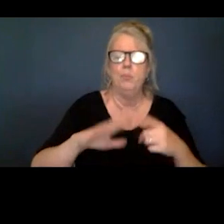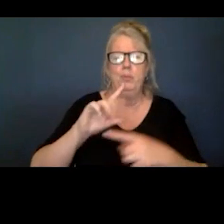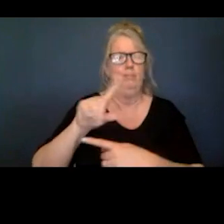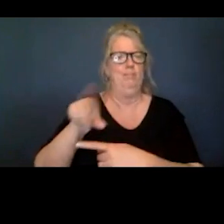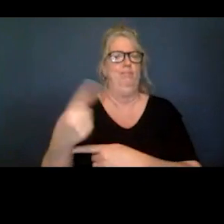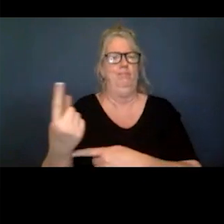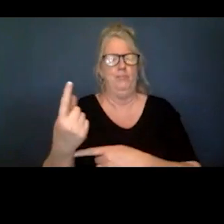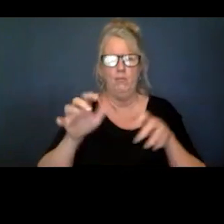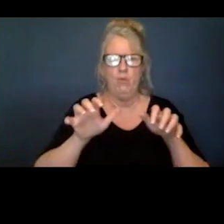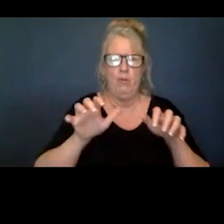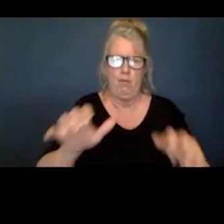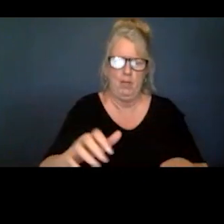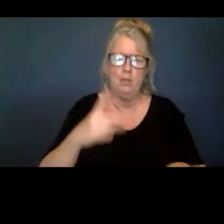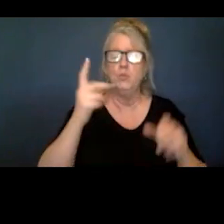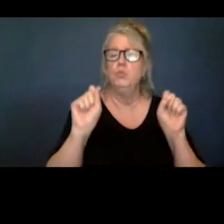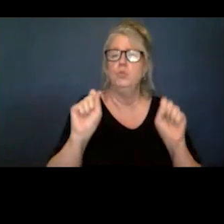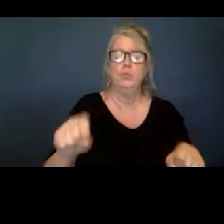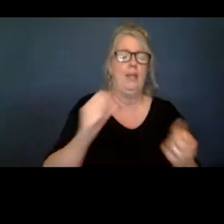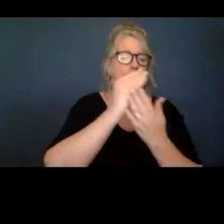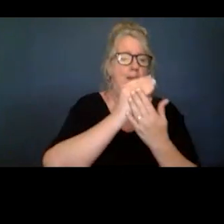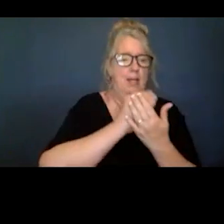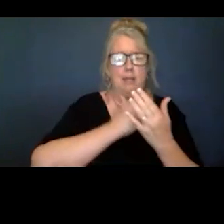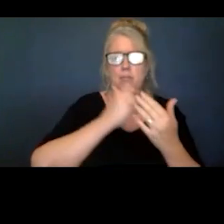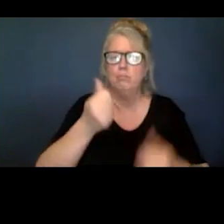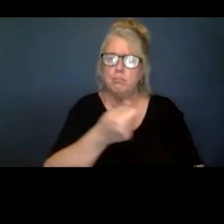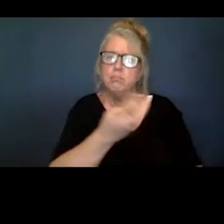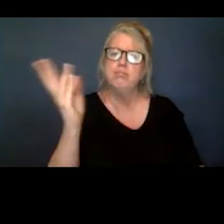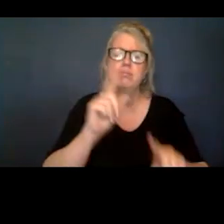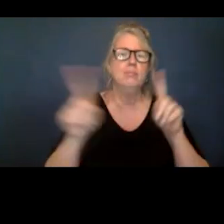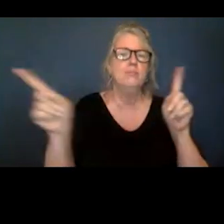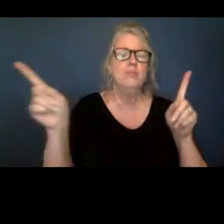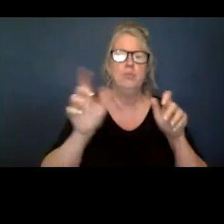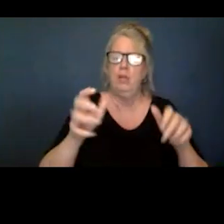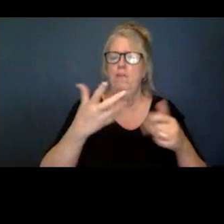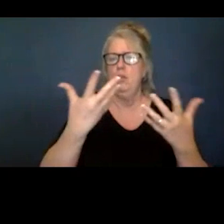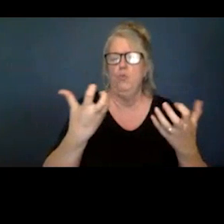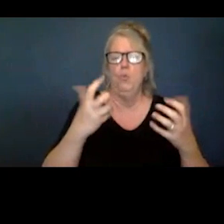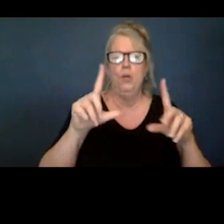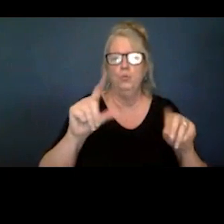type. You could have a list of several audiences you want to go after. It helps to group them by